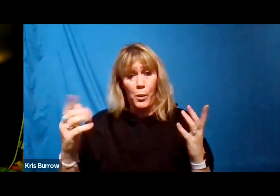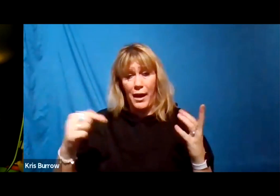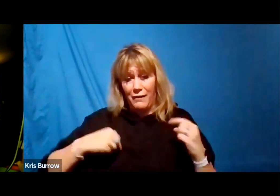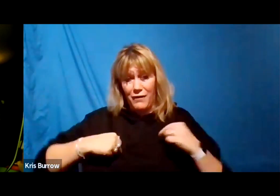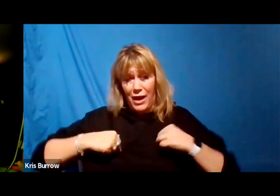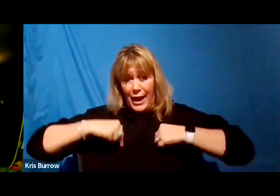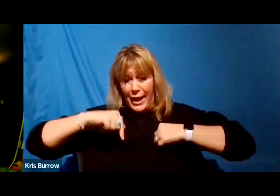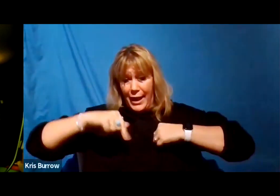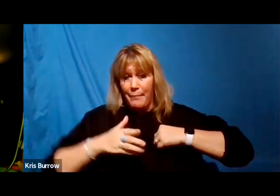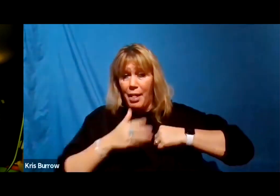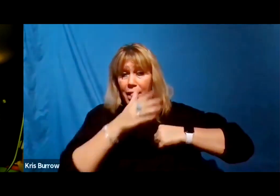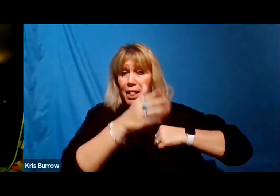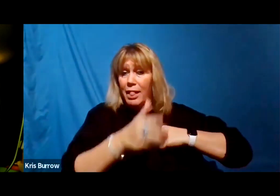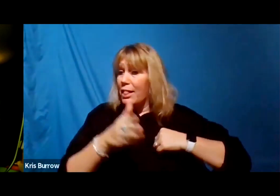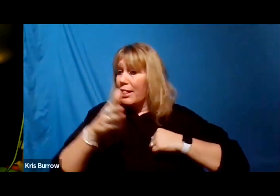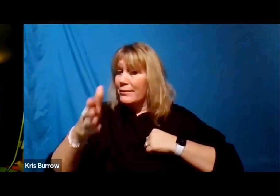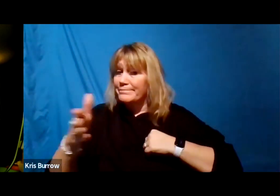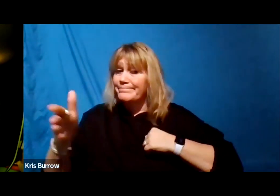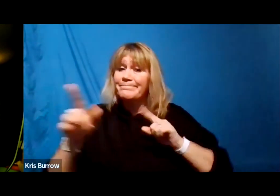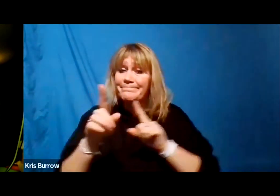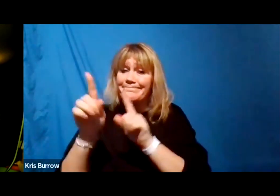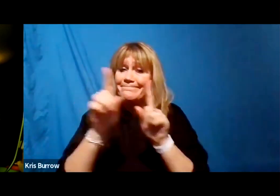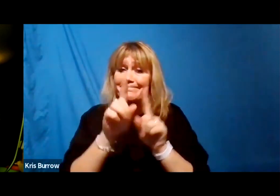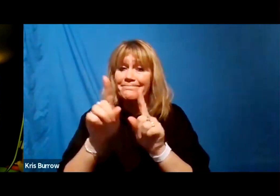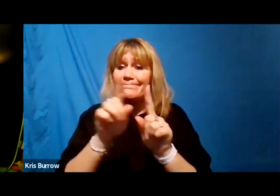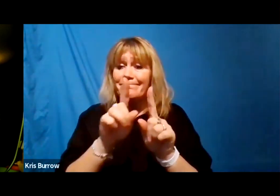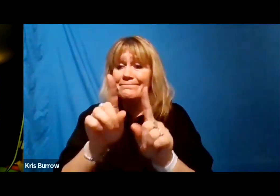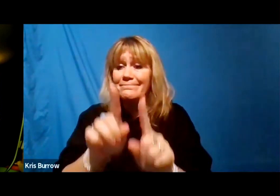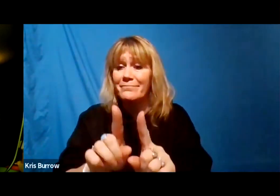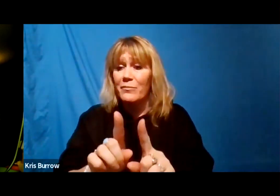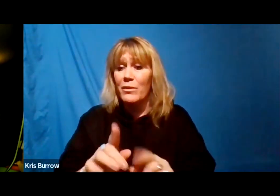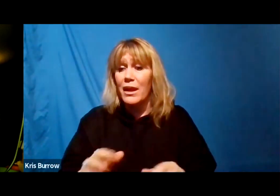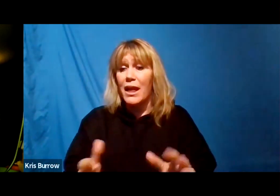And it all goes the same way